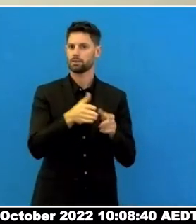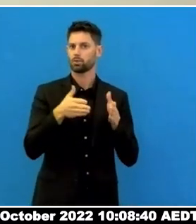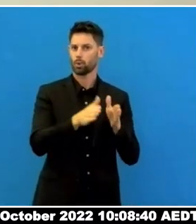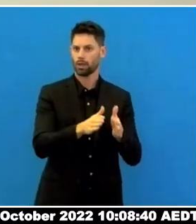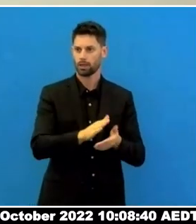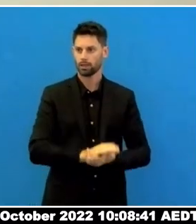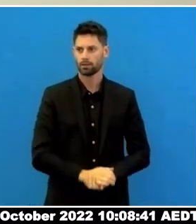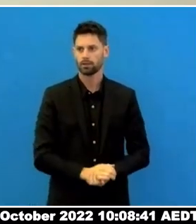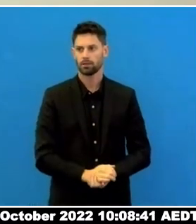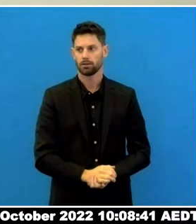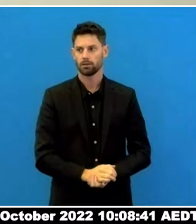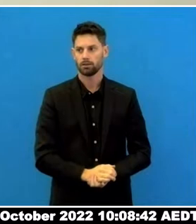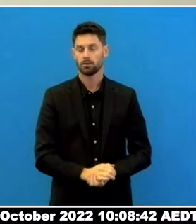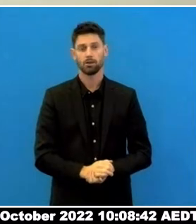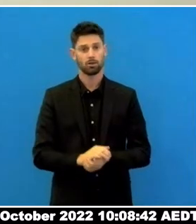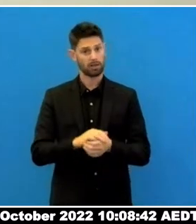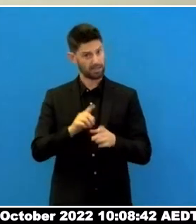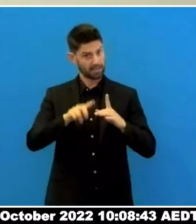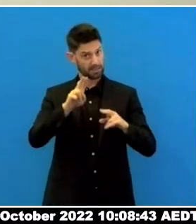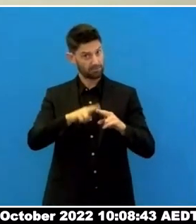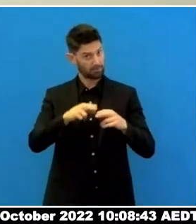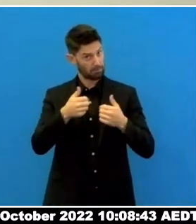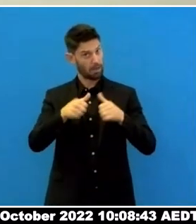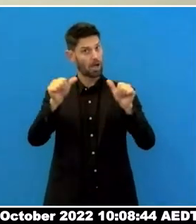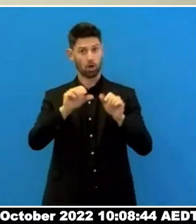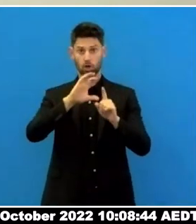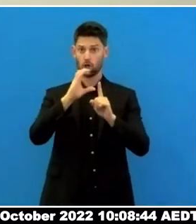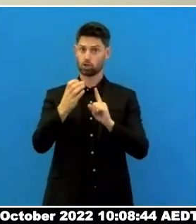A culturally safe approach also requires accountability.